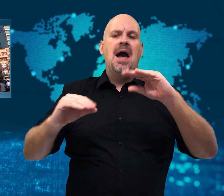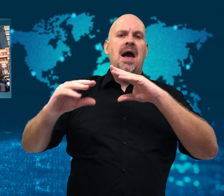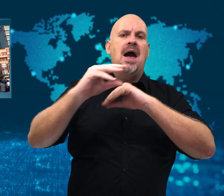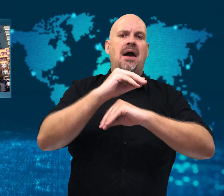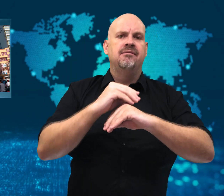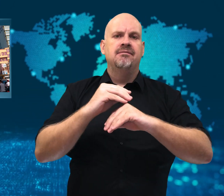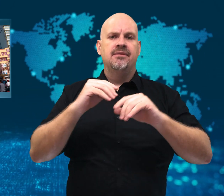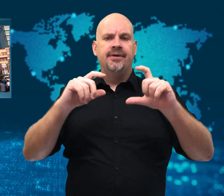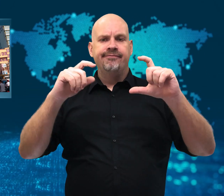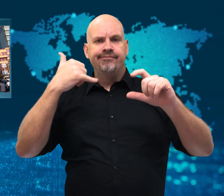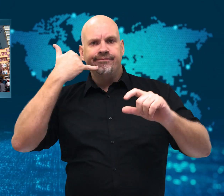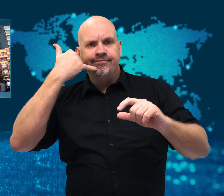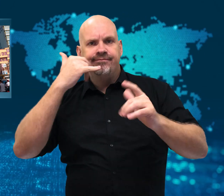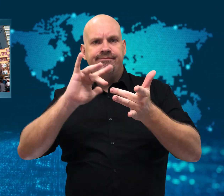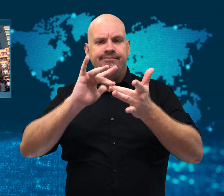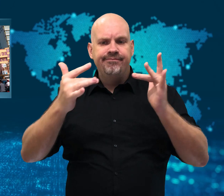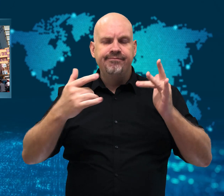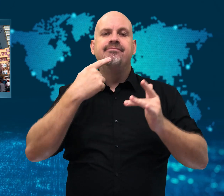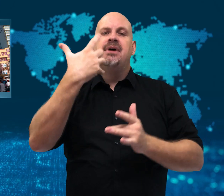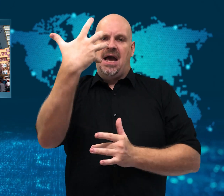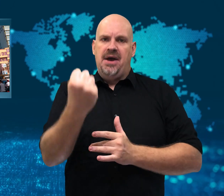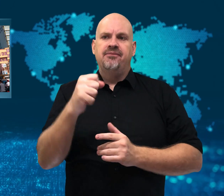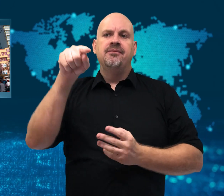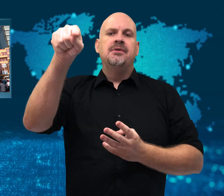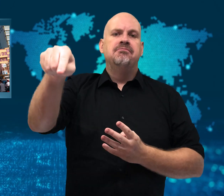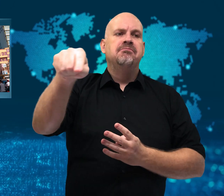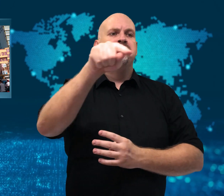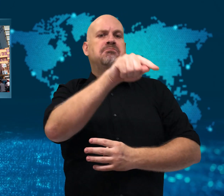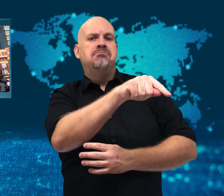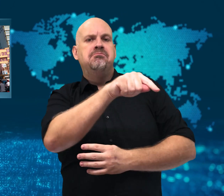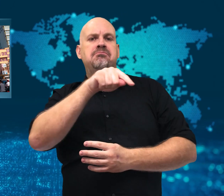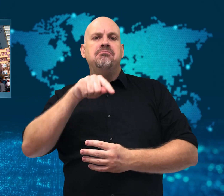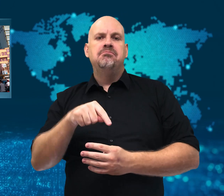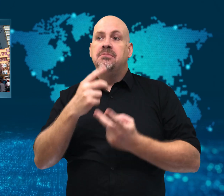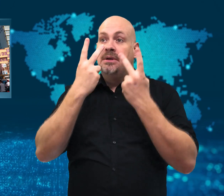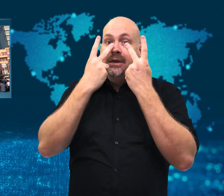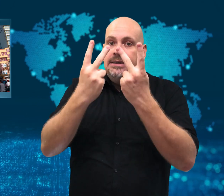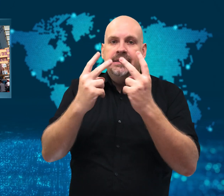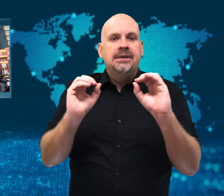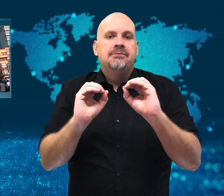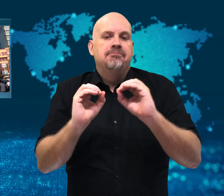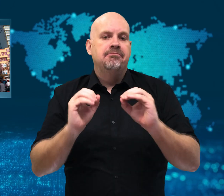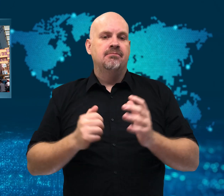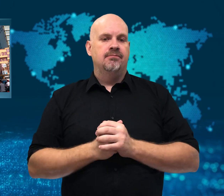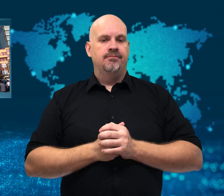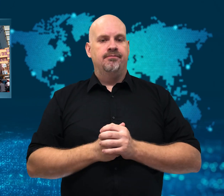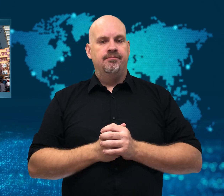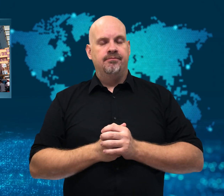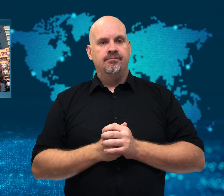hung in a similar manner in other parts of the city.